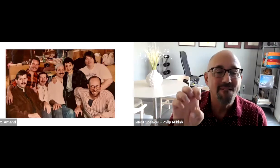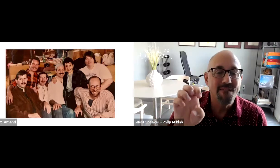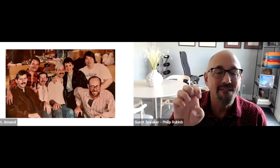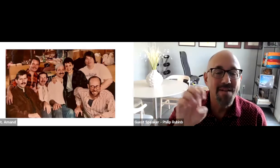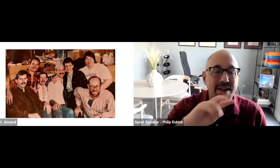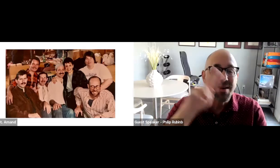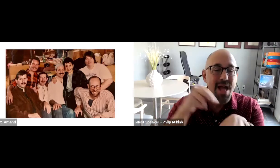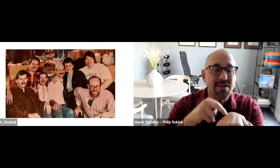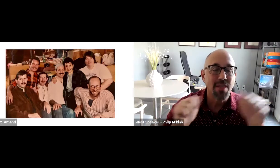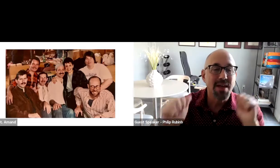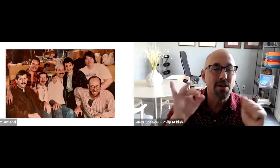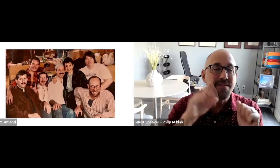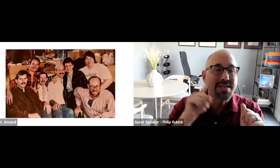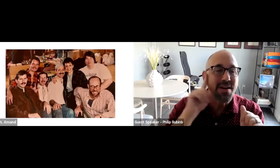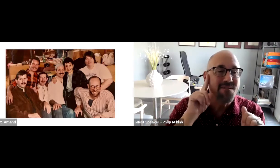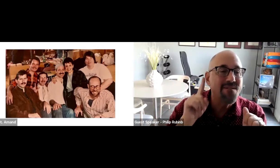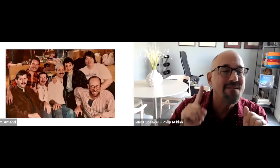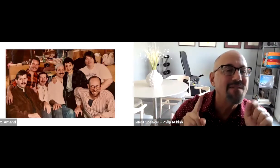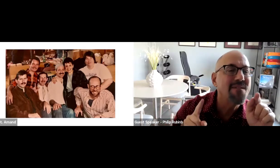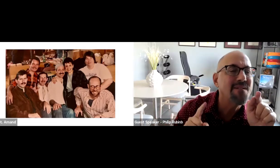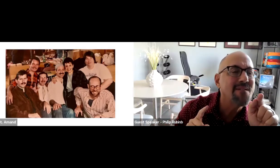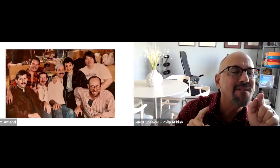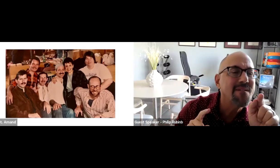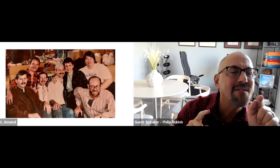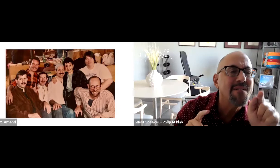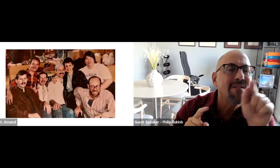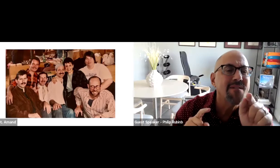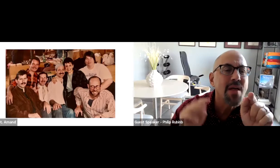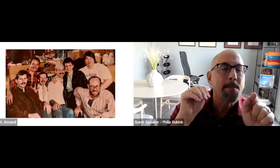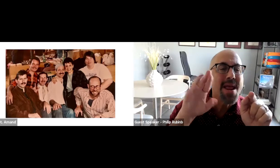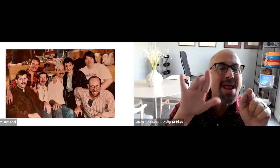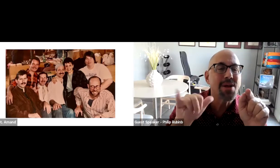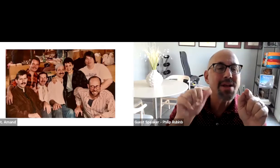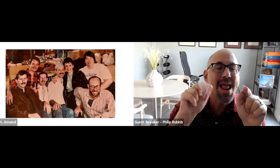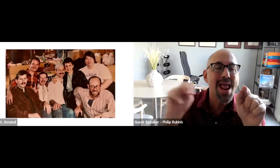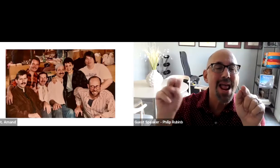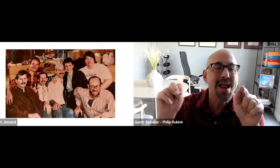It looks like long hair. I think that's Linda Bove. Let's see. She was in the theater,